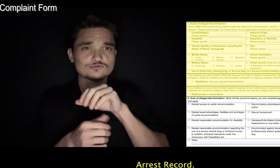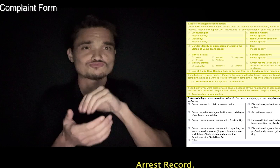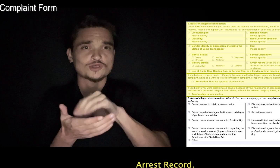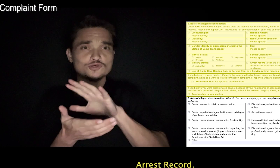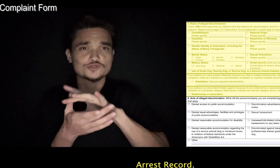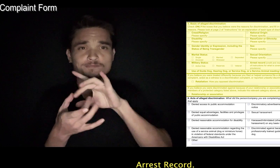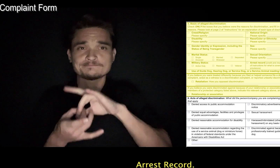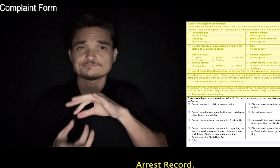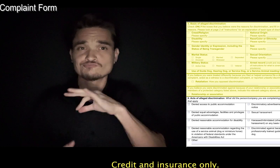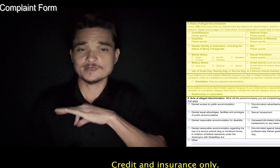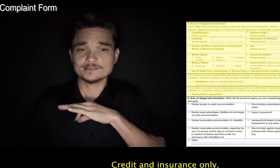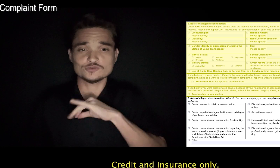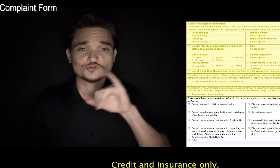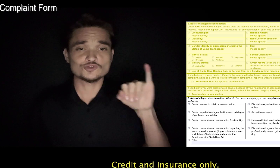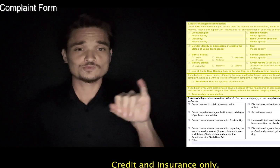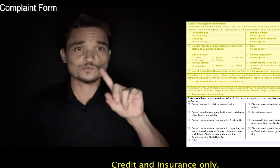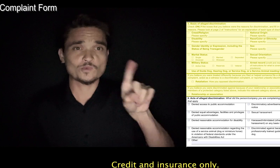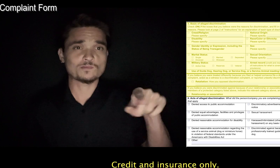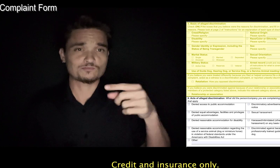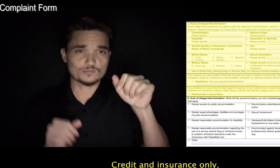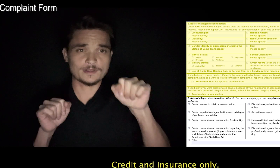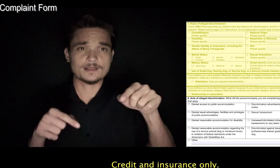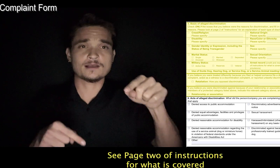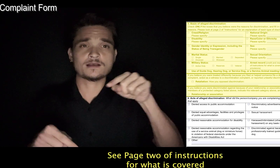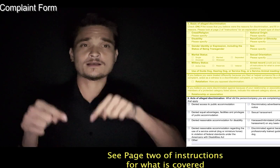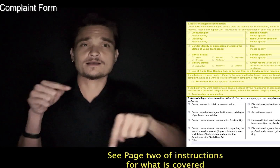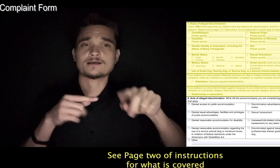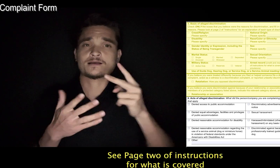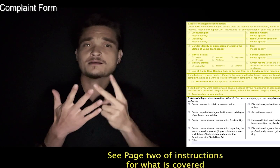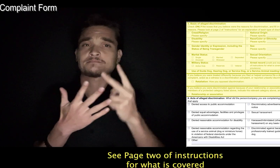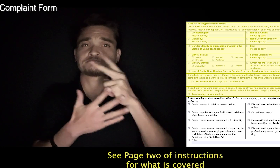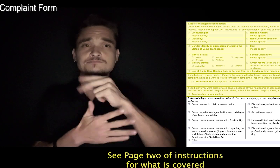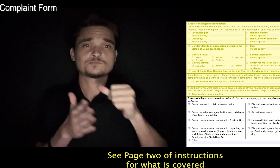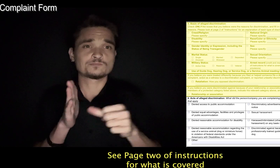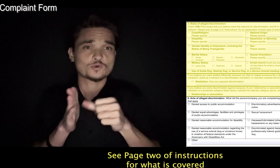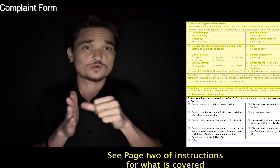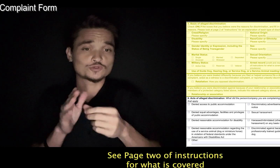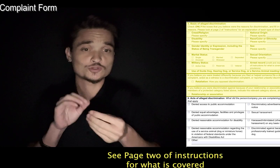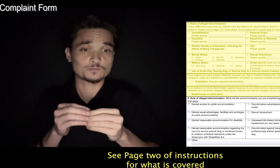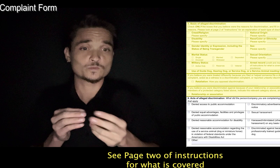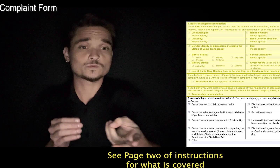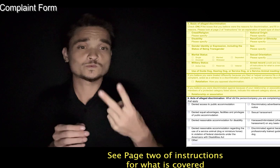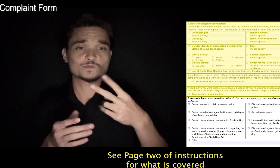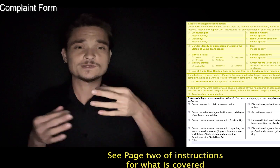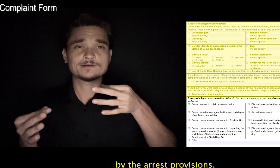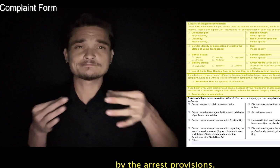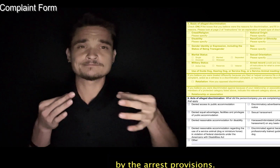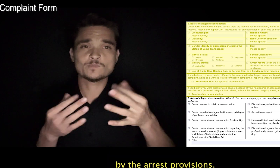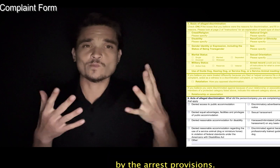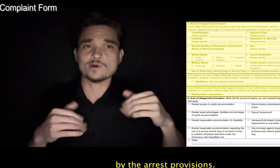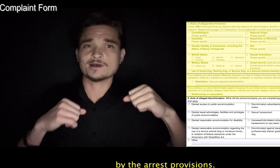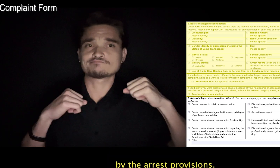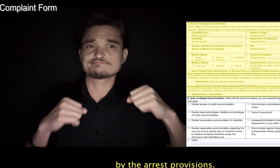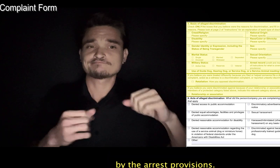Arrest Record. Credit and insurance only. See Page two of instructions for what is covered by the arrest provisions.